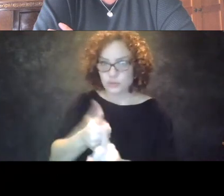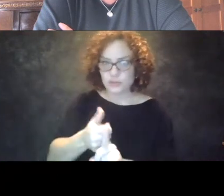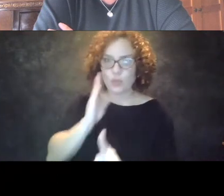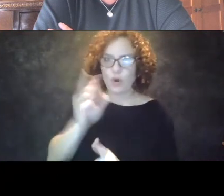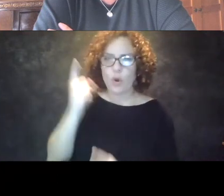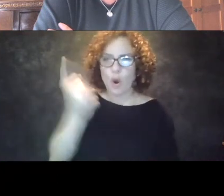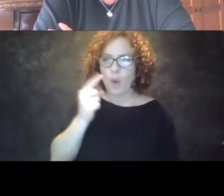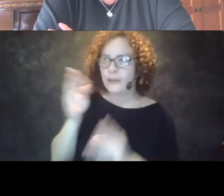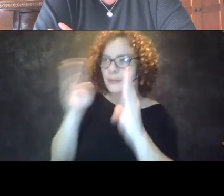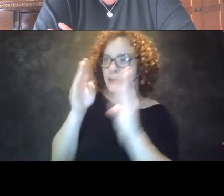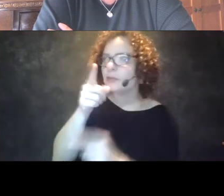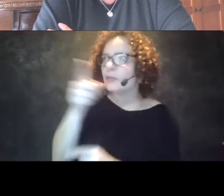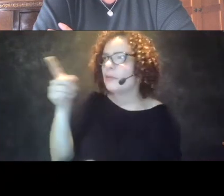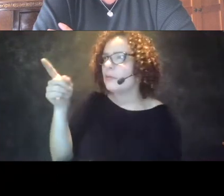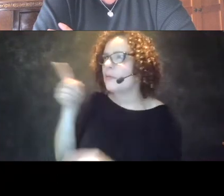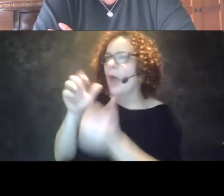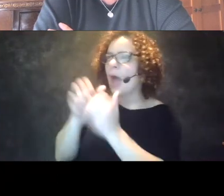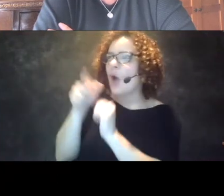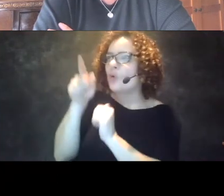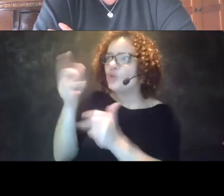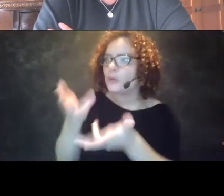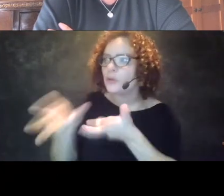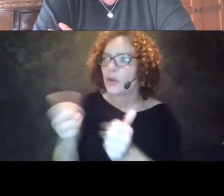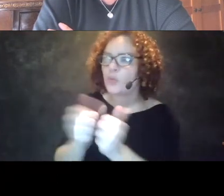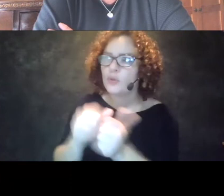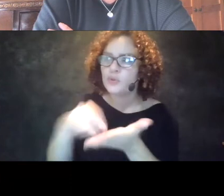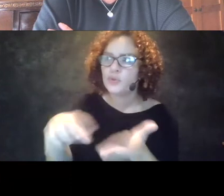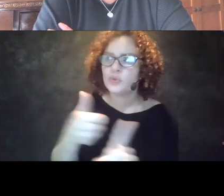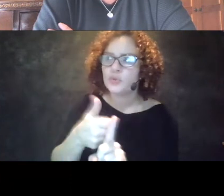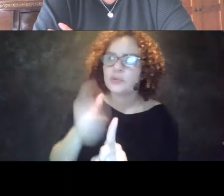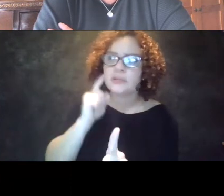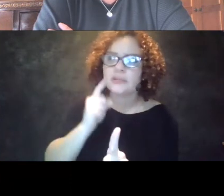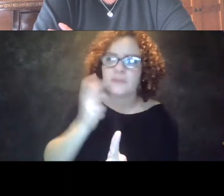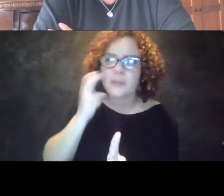to students with disabilities, or the child who's deafblind. So you really have to be